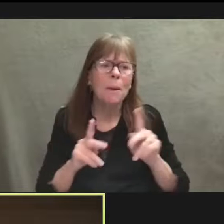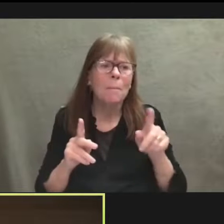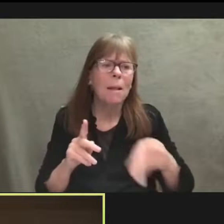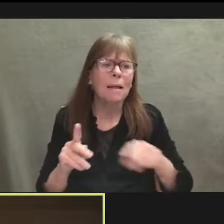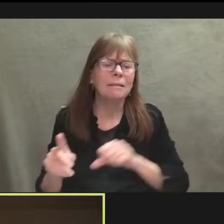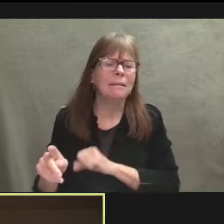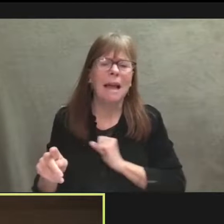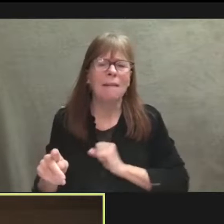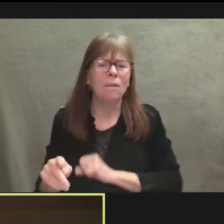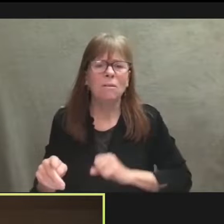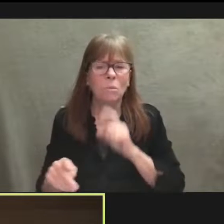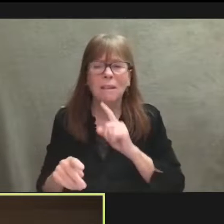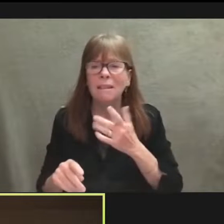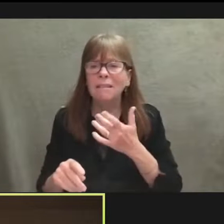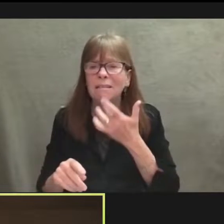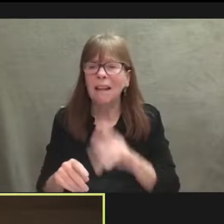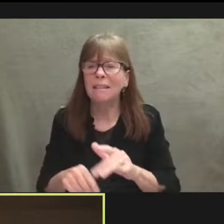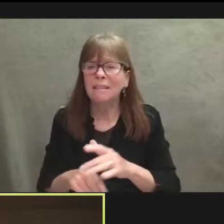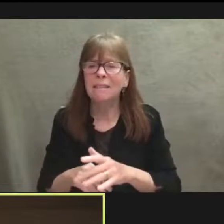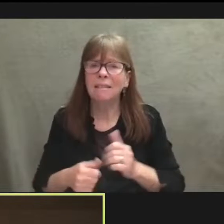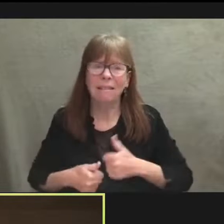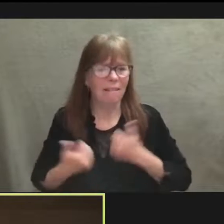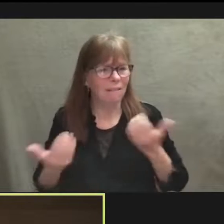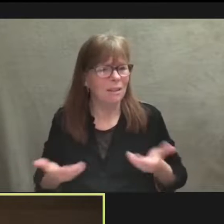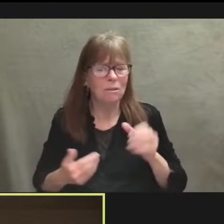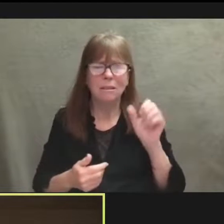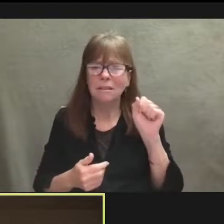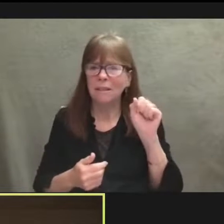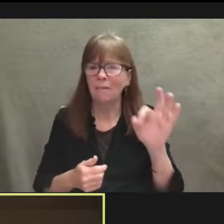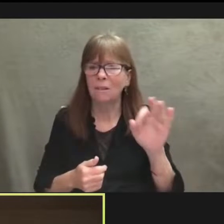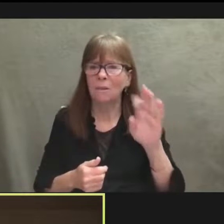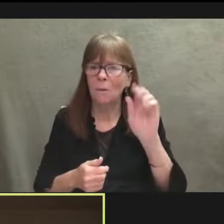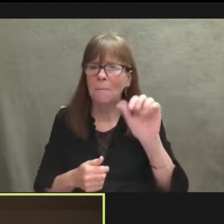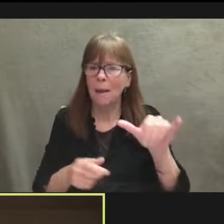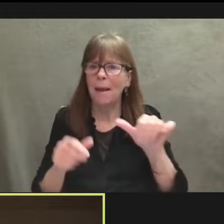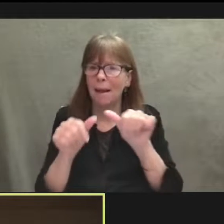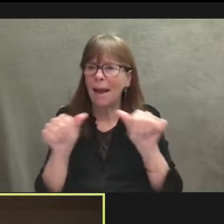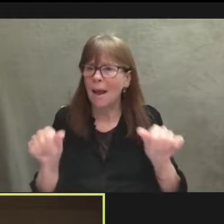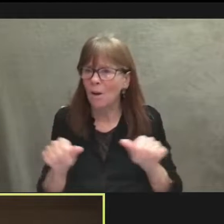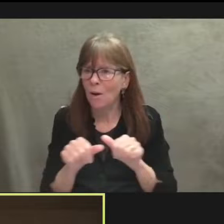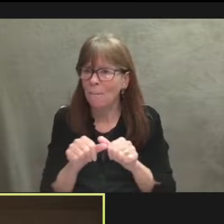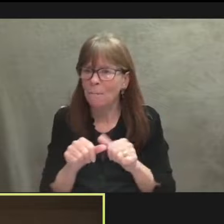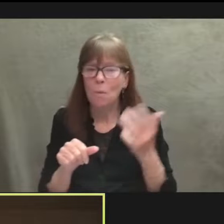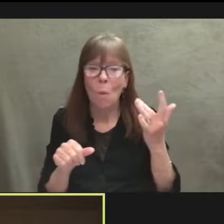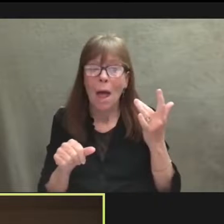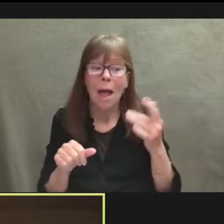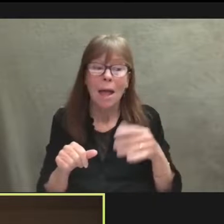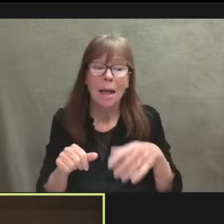to be in the San Francisco Bay Area, because the disability justice framework